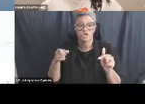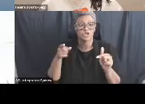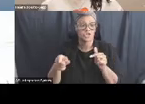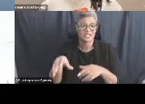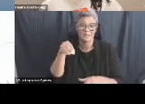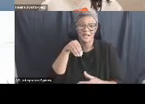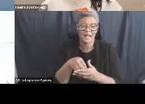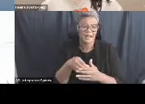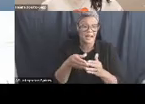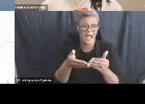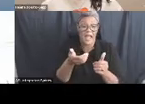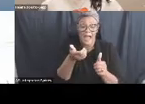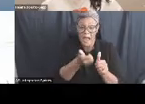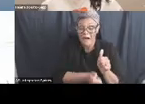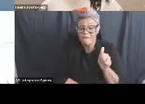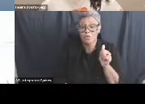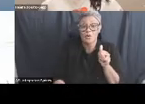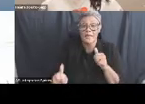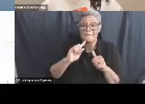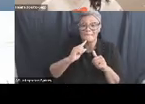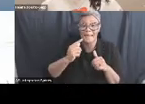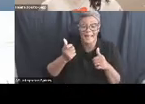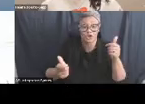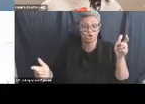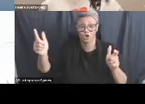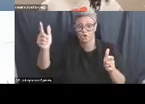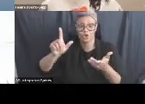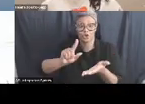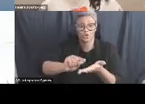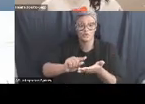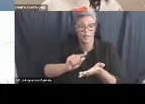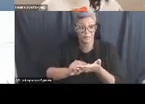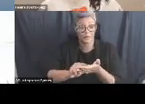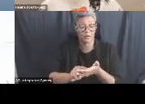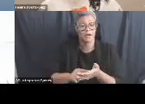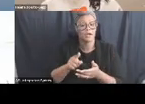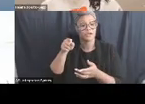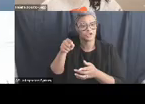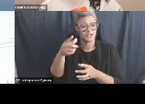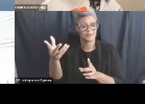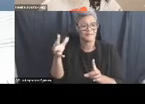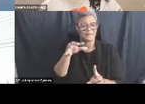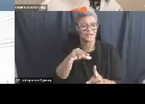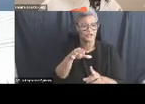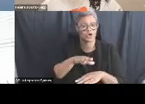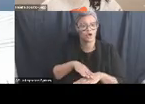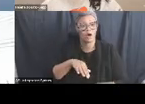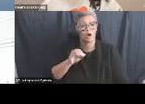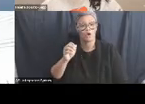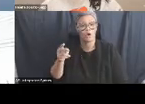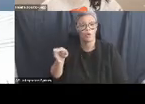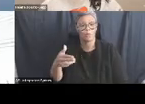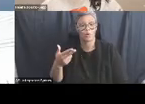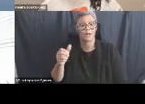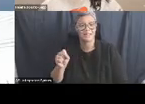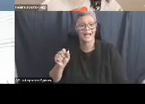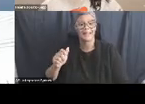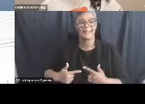and has appeared on Oprah's Life class, CNN, and MSNBC. Her professional career has been profoundly